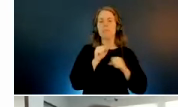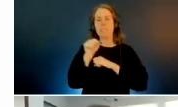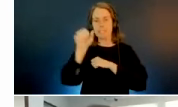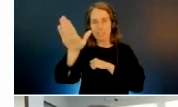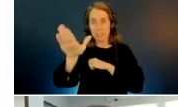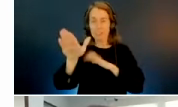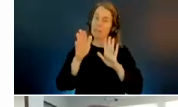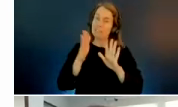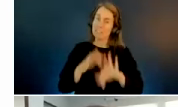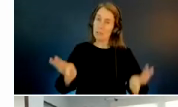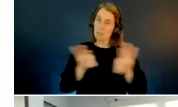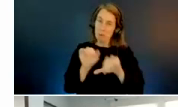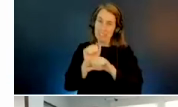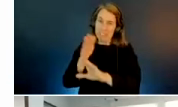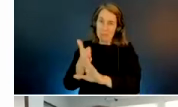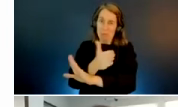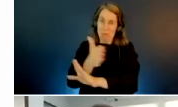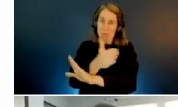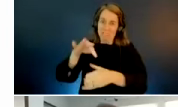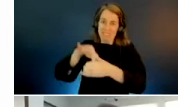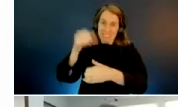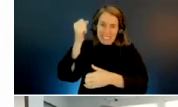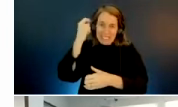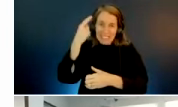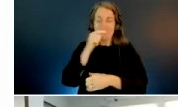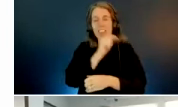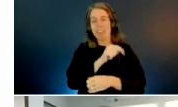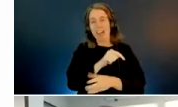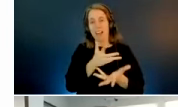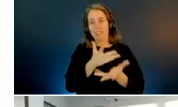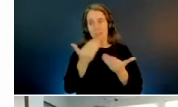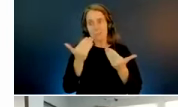before returning this was one thing that we kind of the requirements for that went back and forth